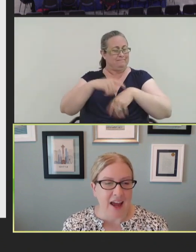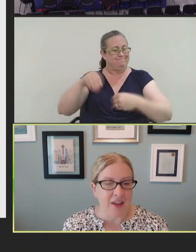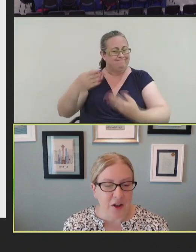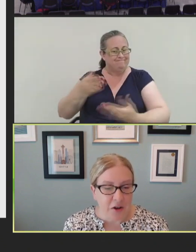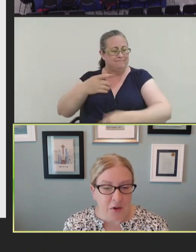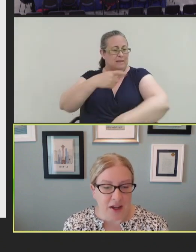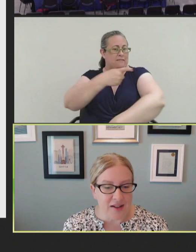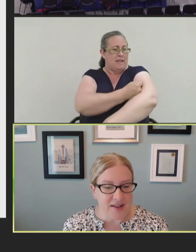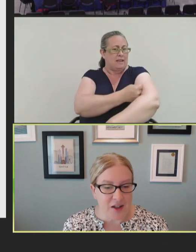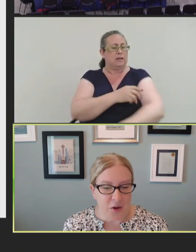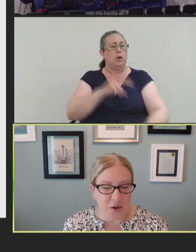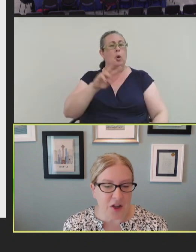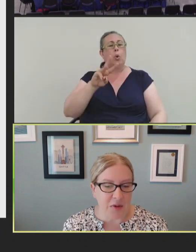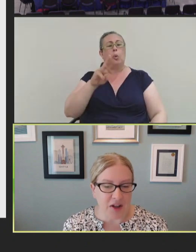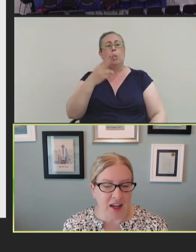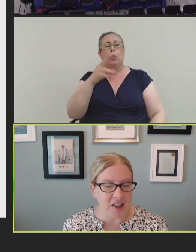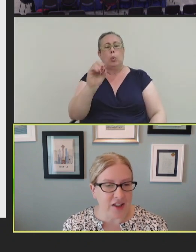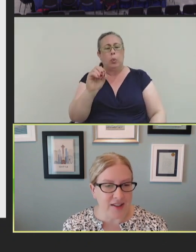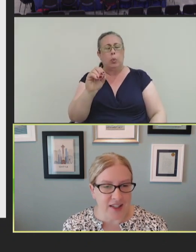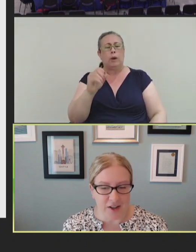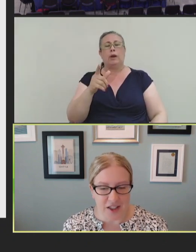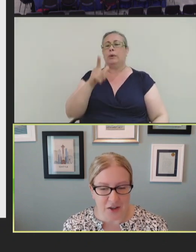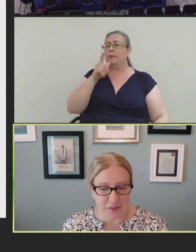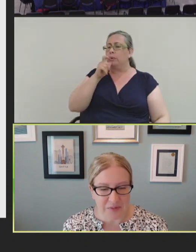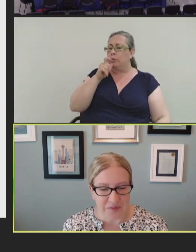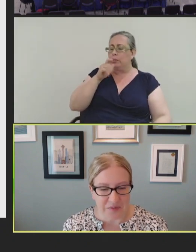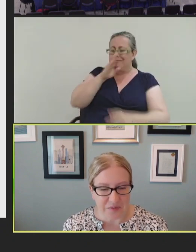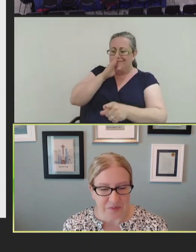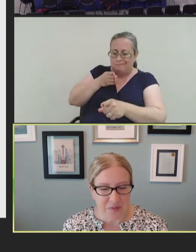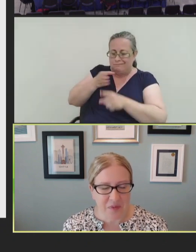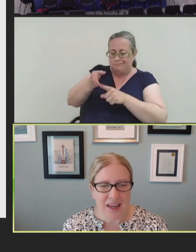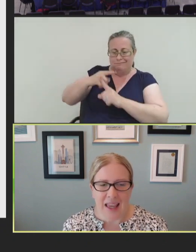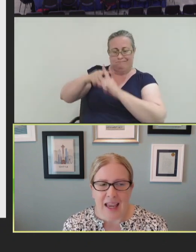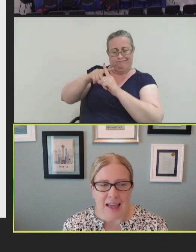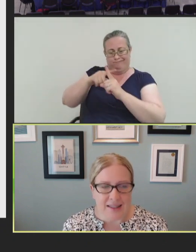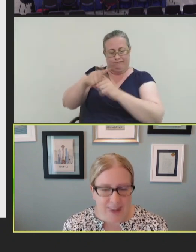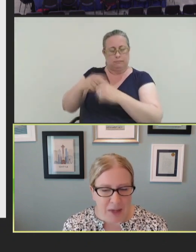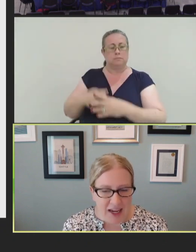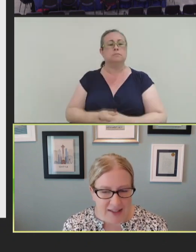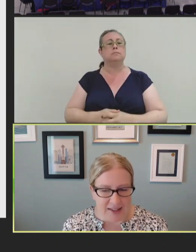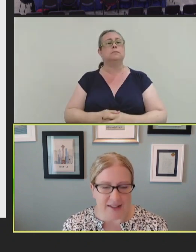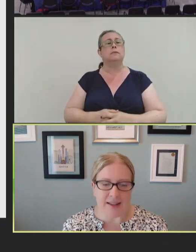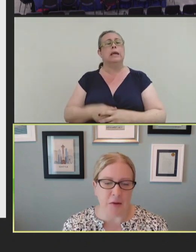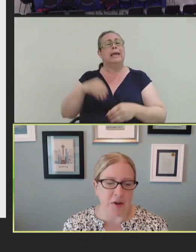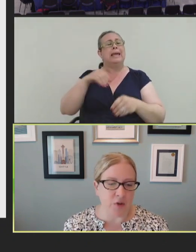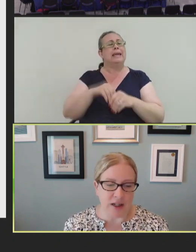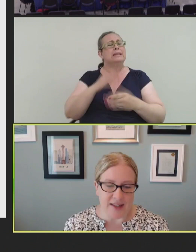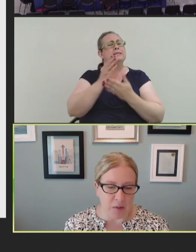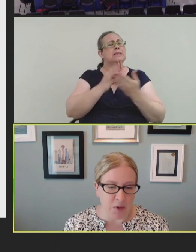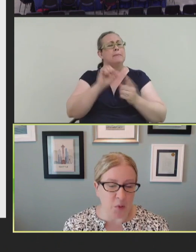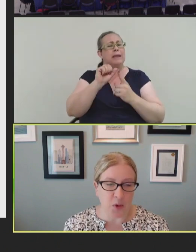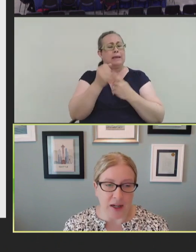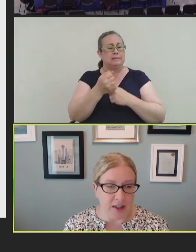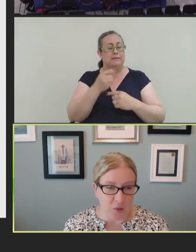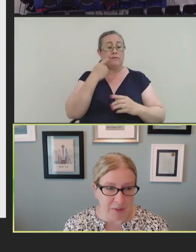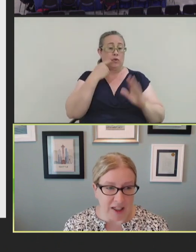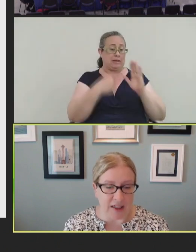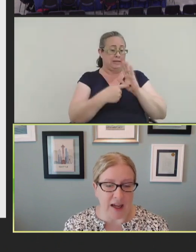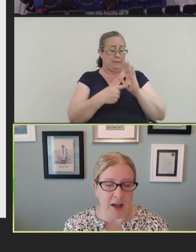And the who is who the communication is geared to. In some cases, and for example, pregnant women and